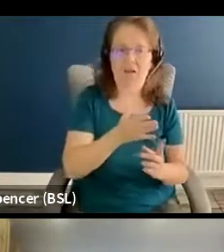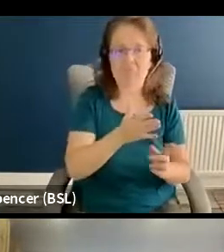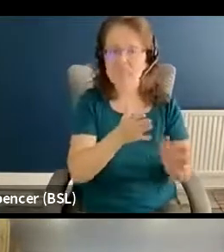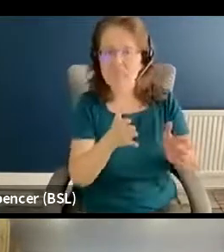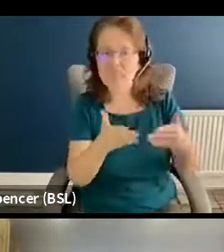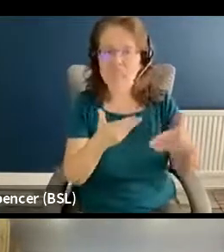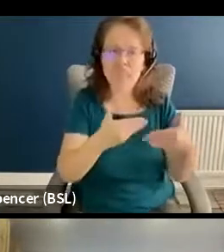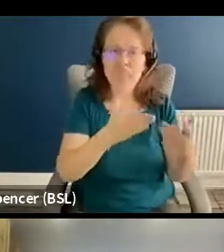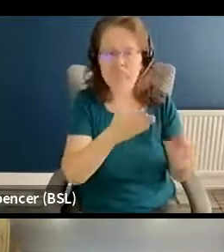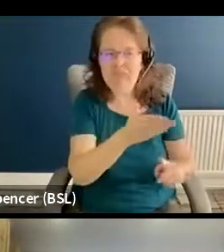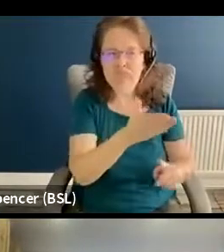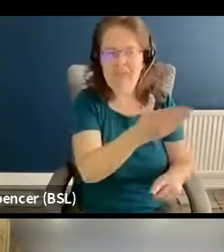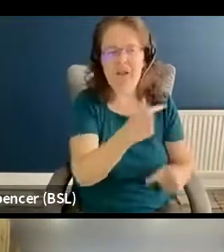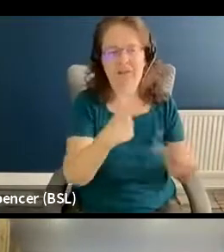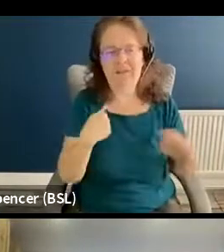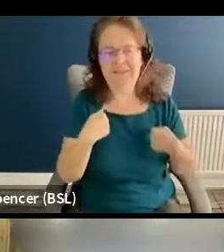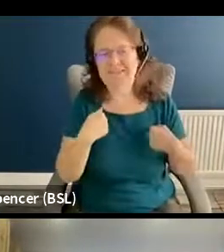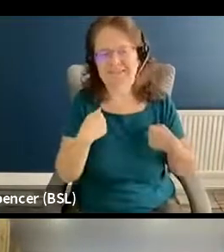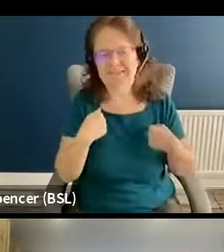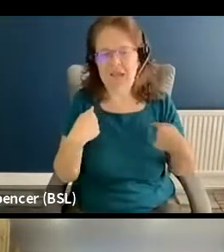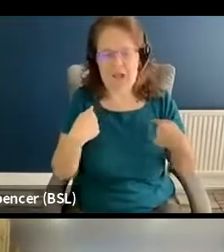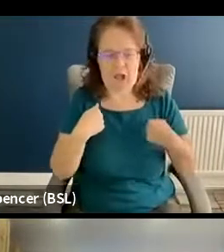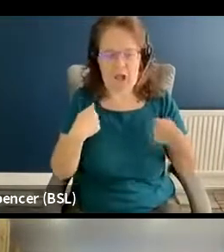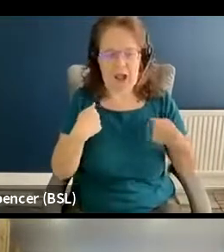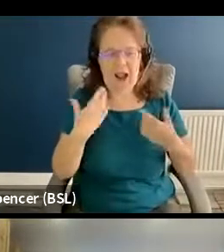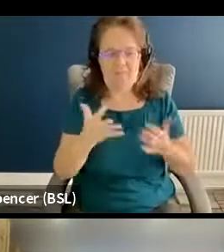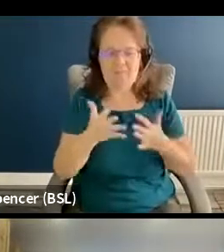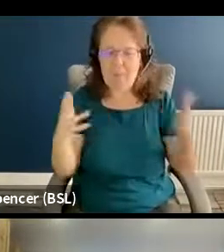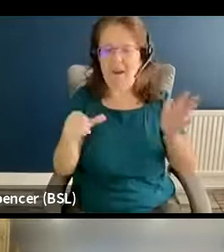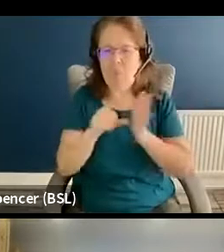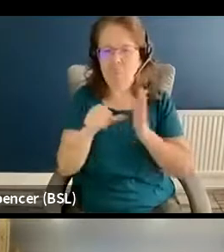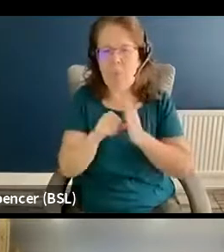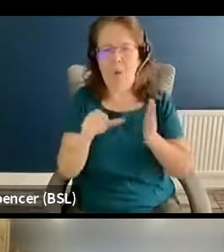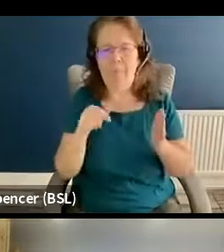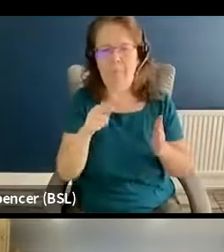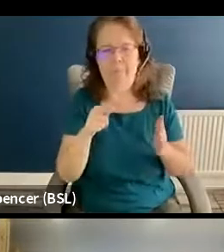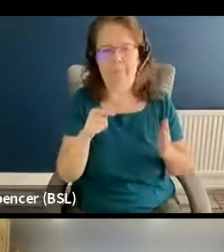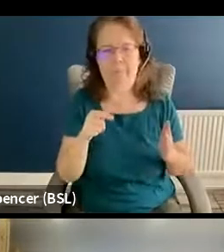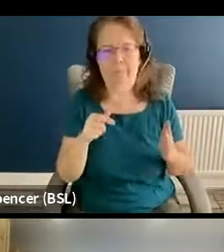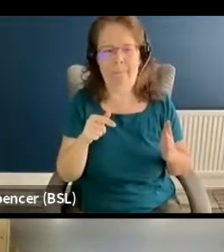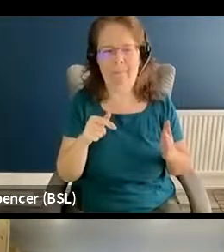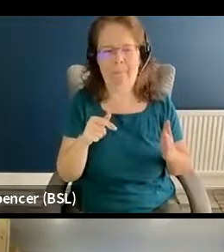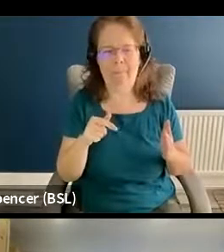But I have a big problem with accessiBe and some of these. It seems like a lot of them